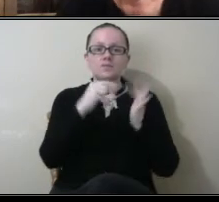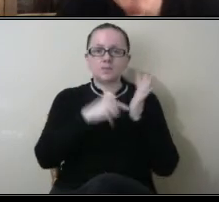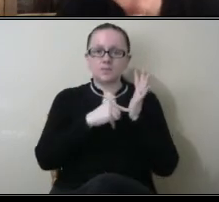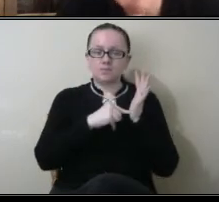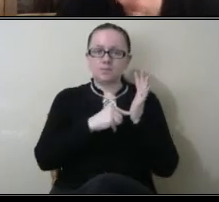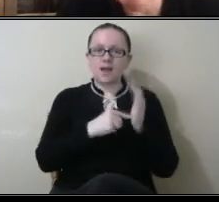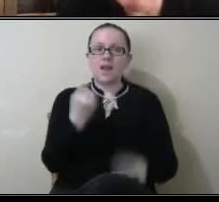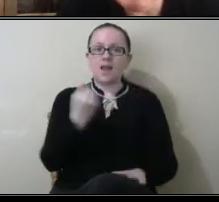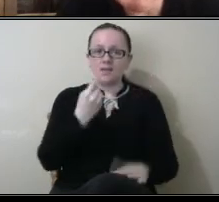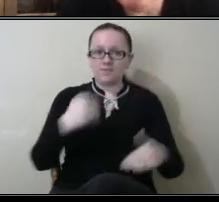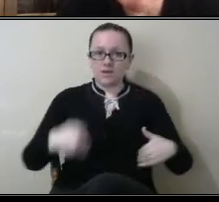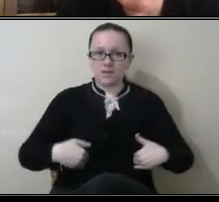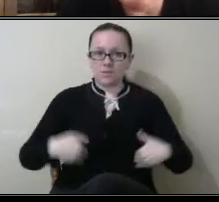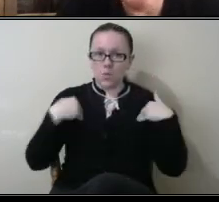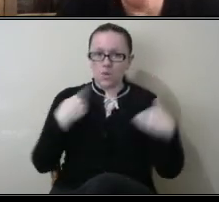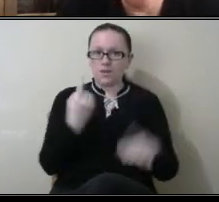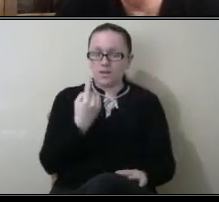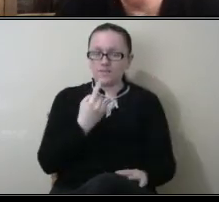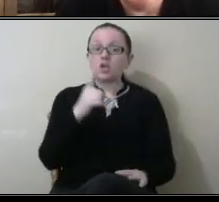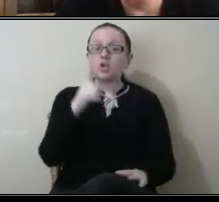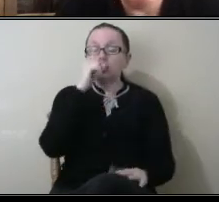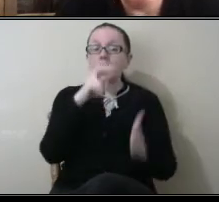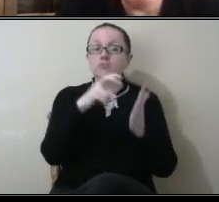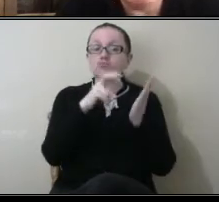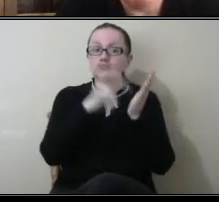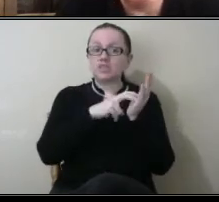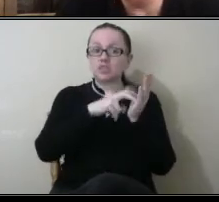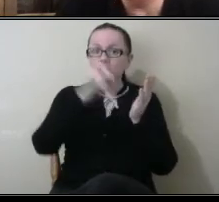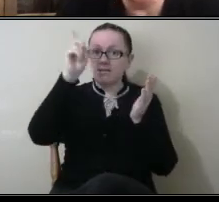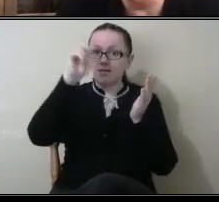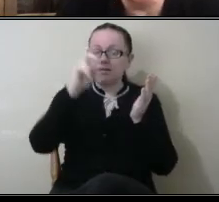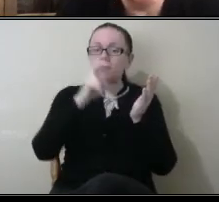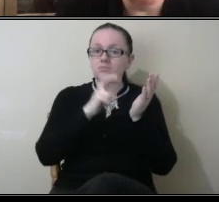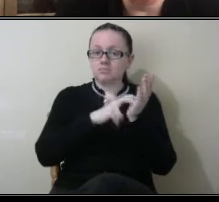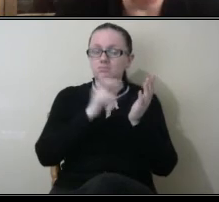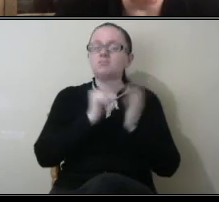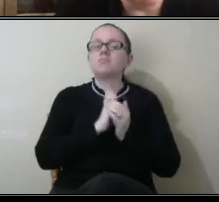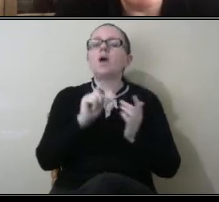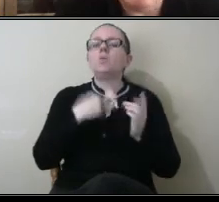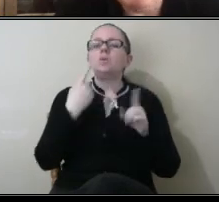um so you can register for that now and as i said we'll be sort of talking more through some of